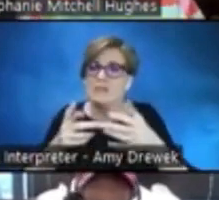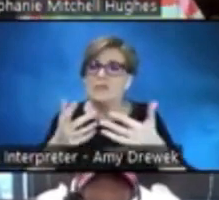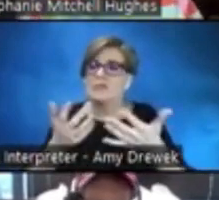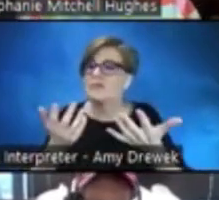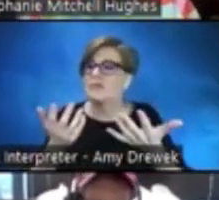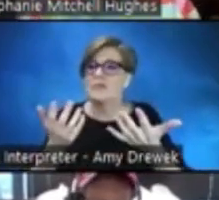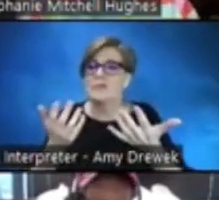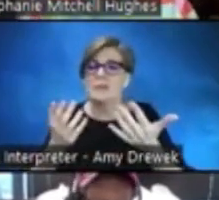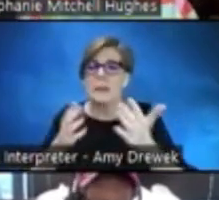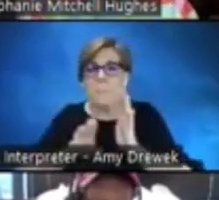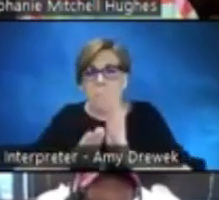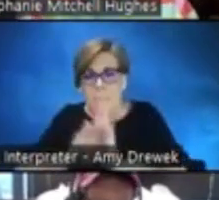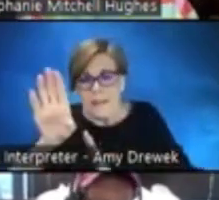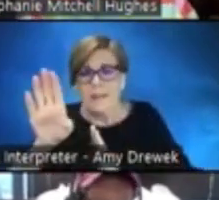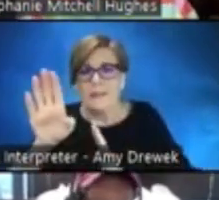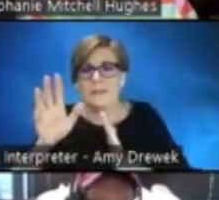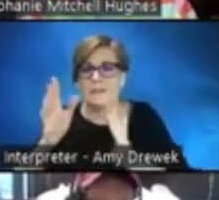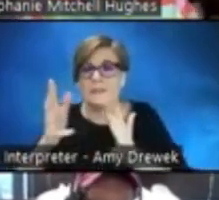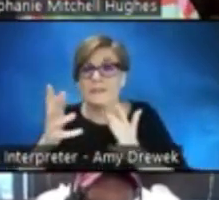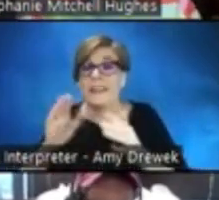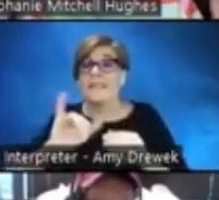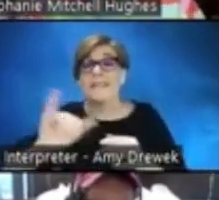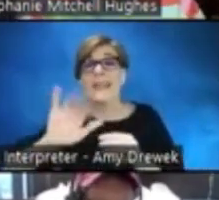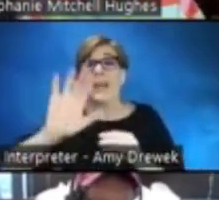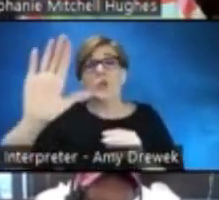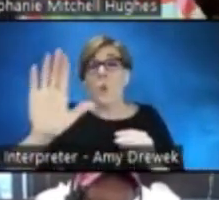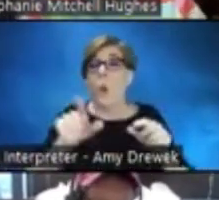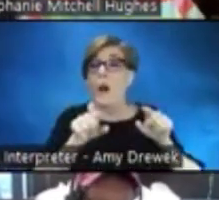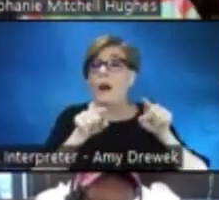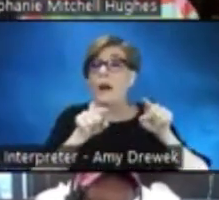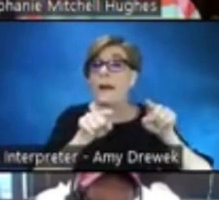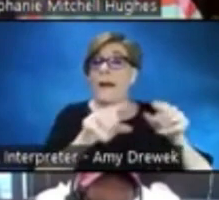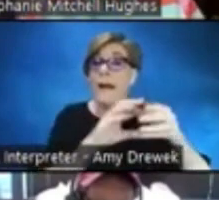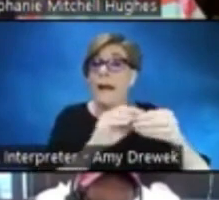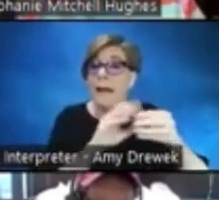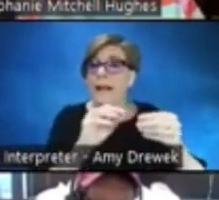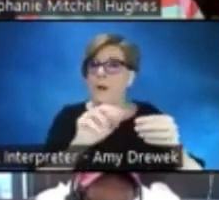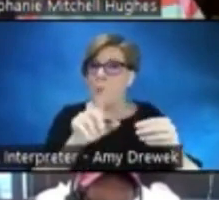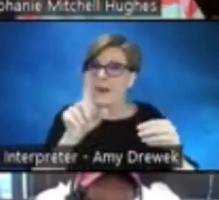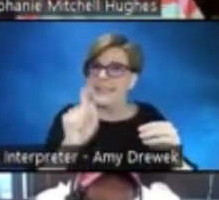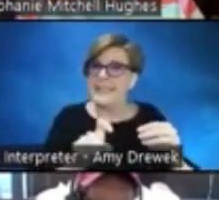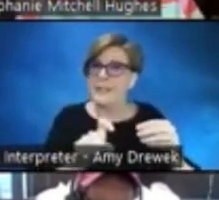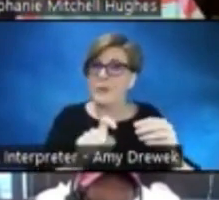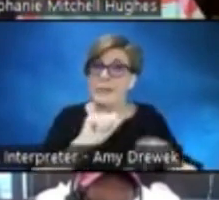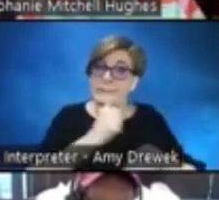SPACE FOR PEOPLE TO HAVE CONVERSATIONS AND ALSO GET THE